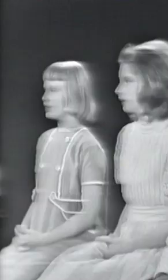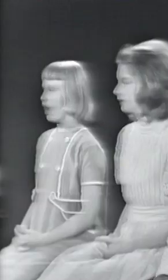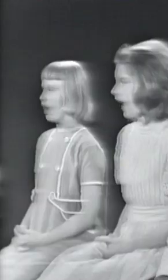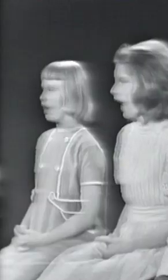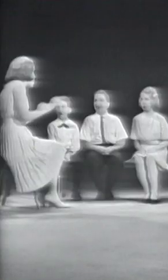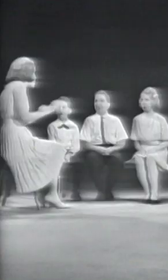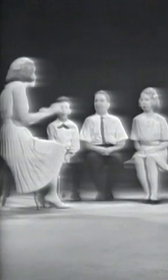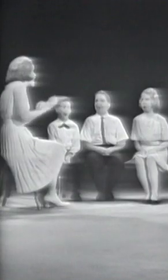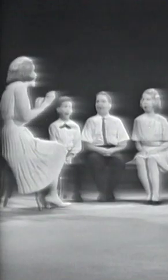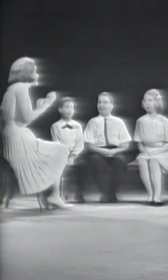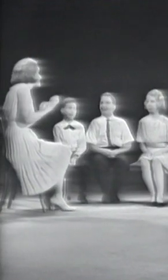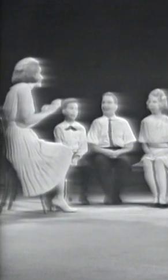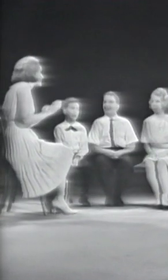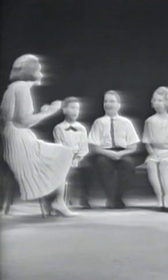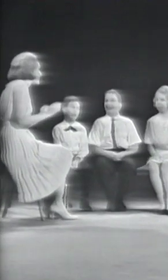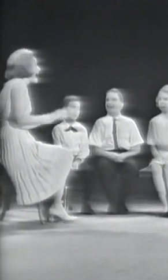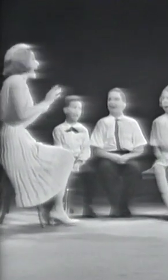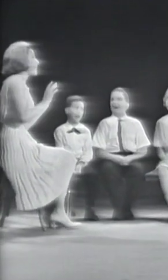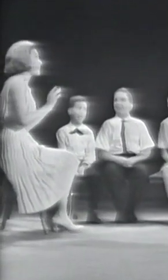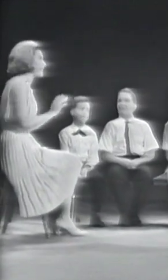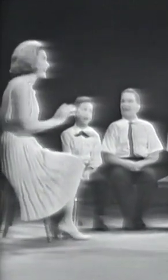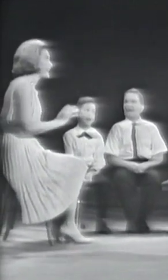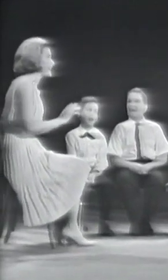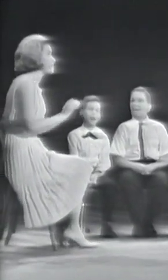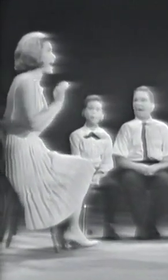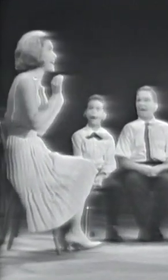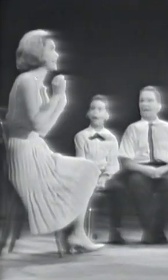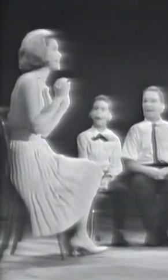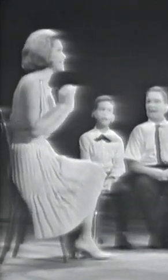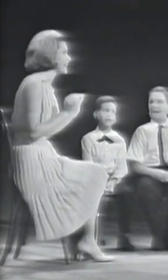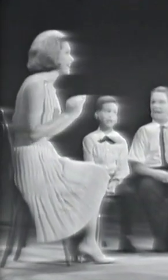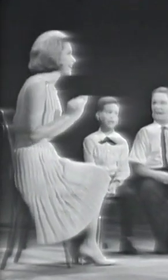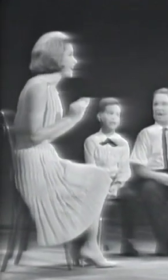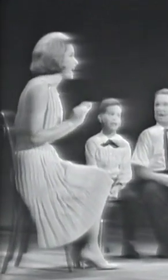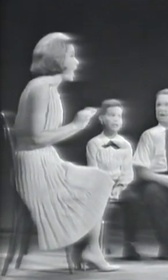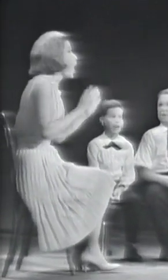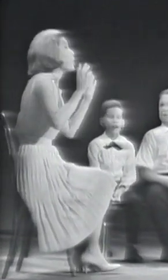DOE, A DEER, A FEMALE DEER